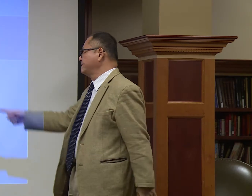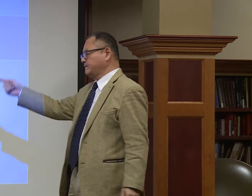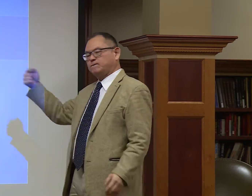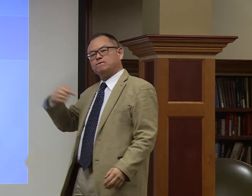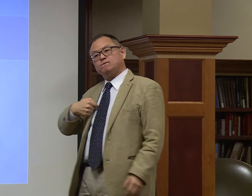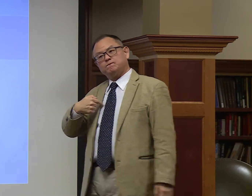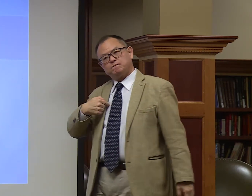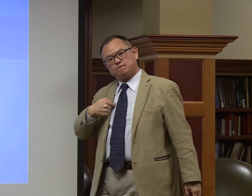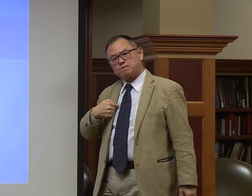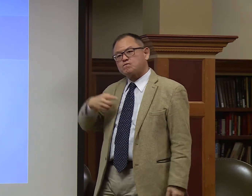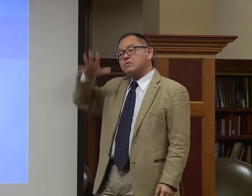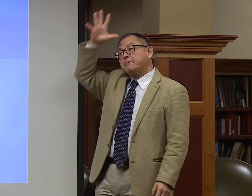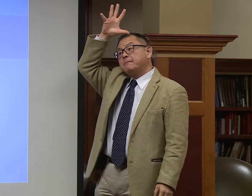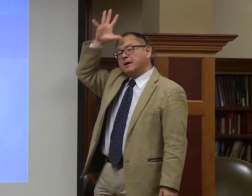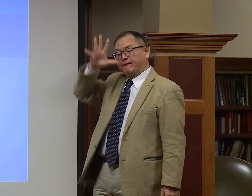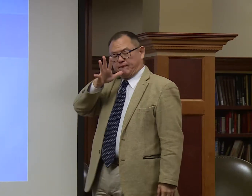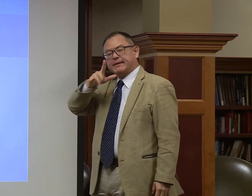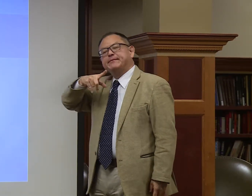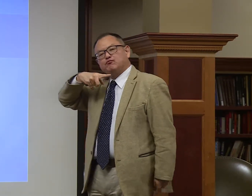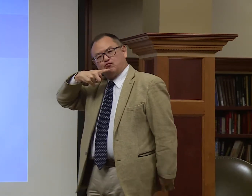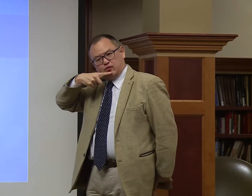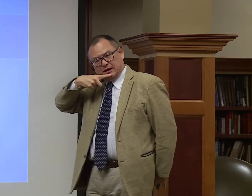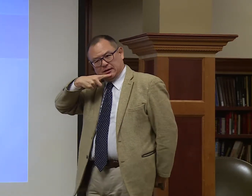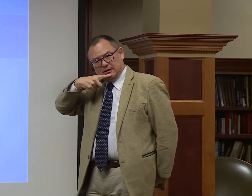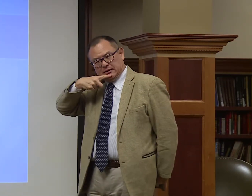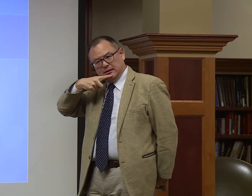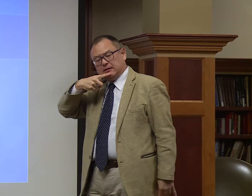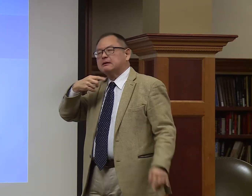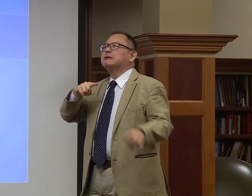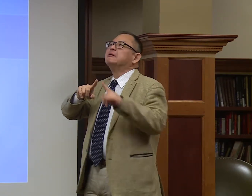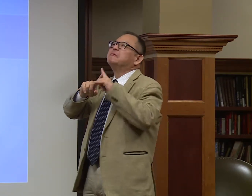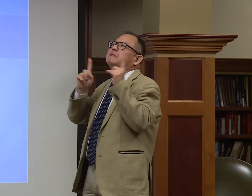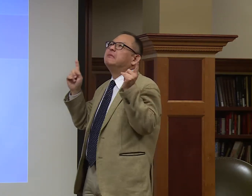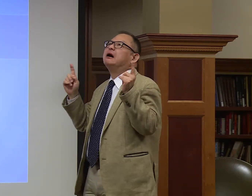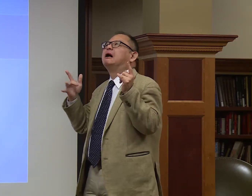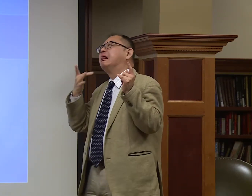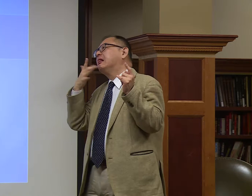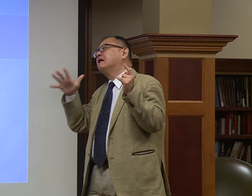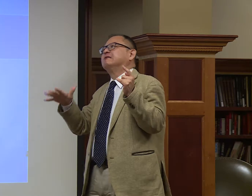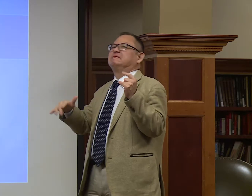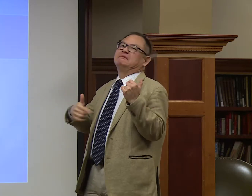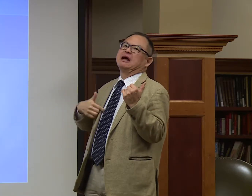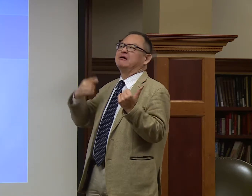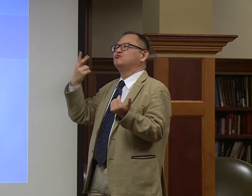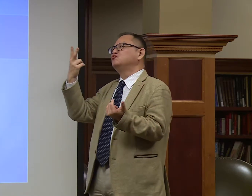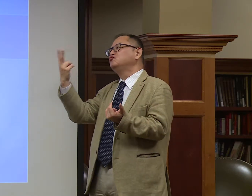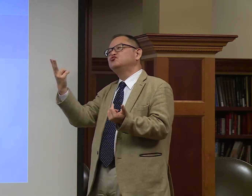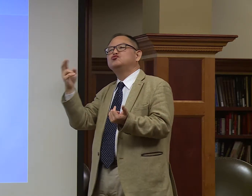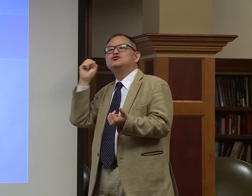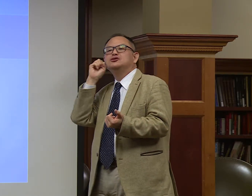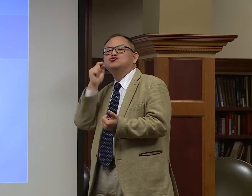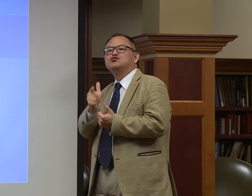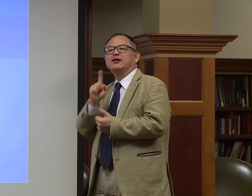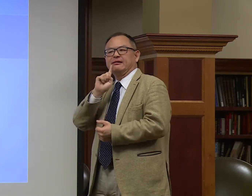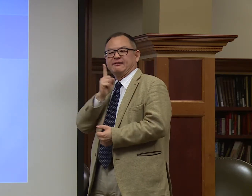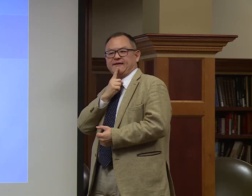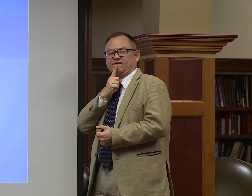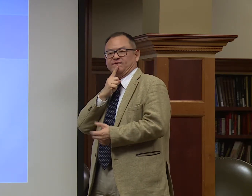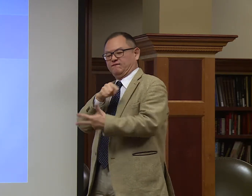My parents are hearing. But I am fortunate to have two siblings who are Deaf.